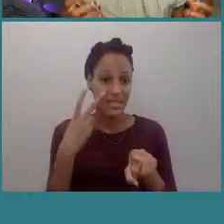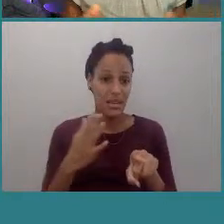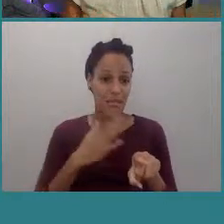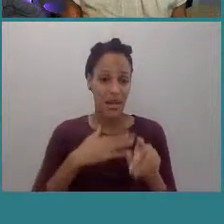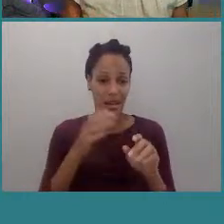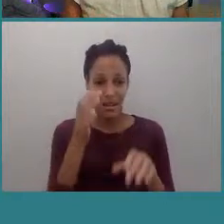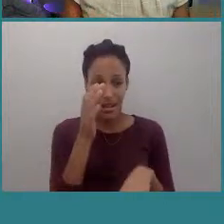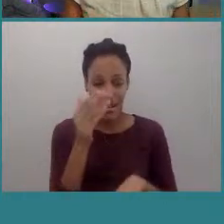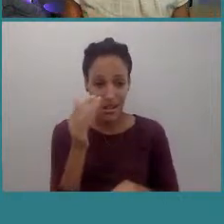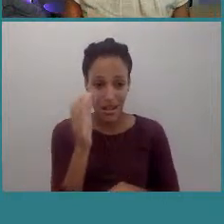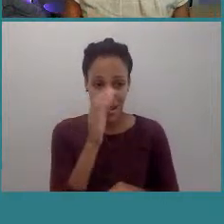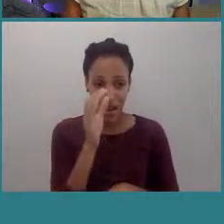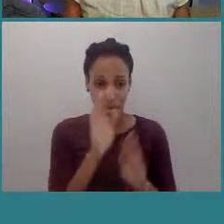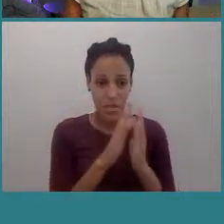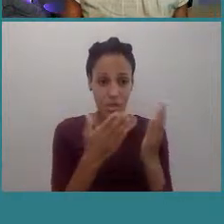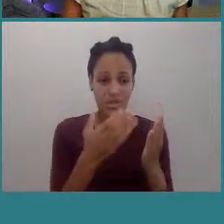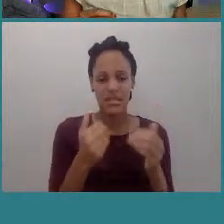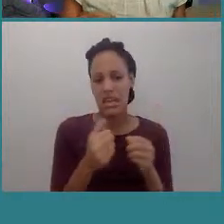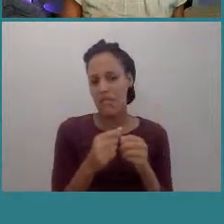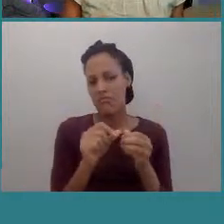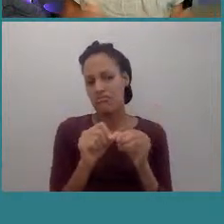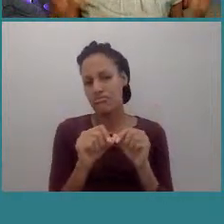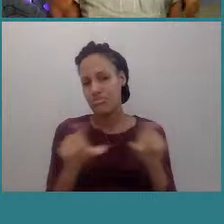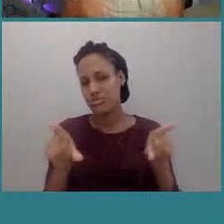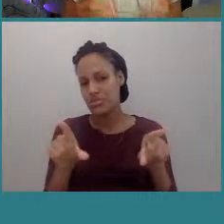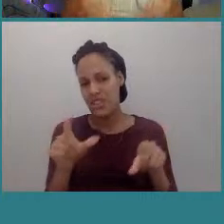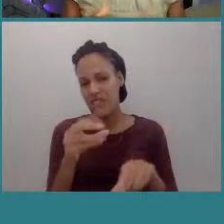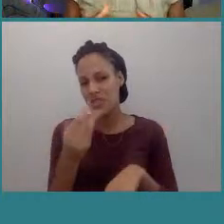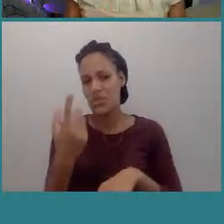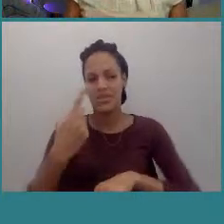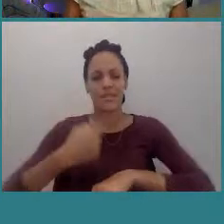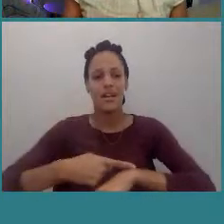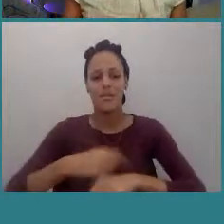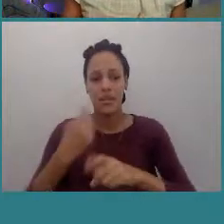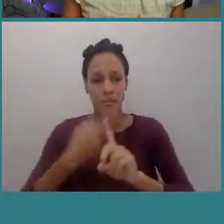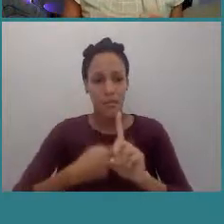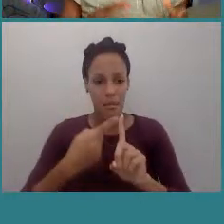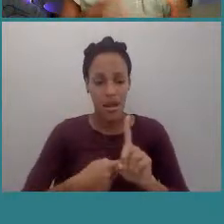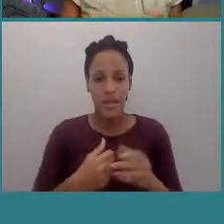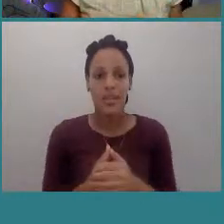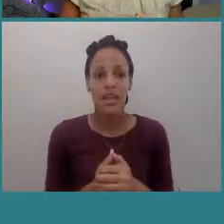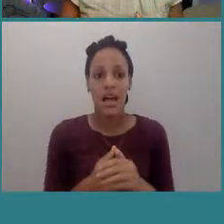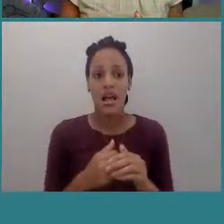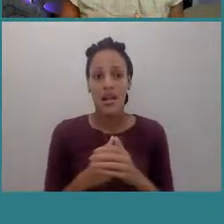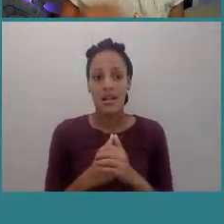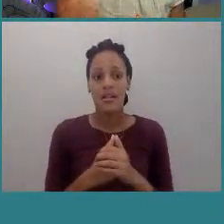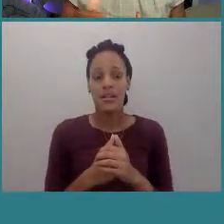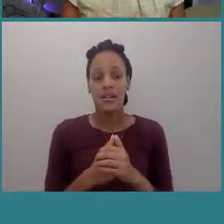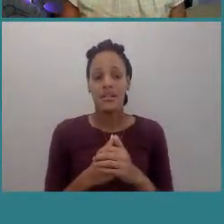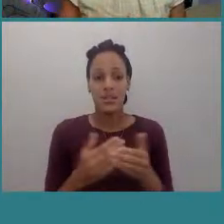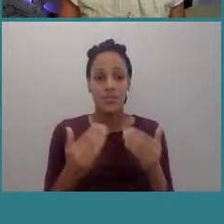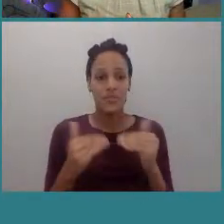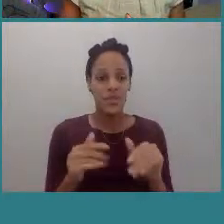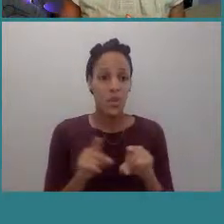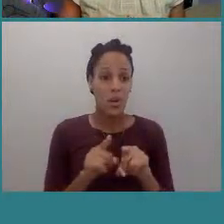In the middle of networking on a big project you have to keep writing. If nobody is publishing